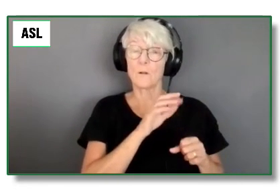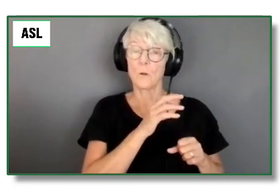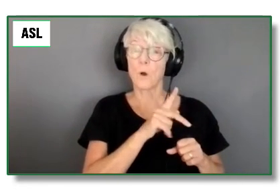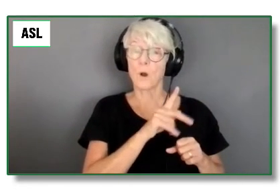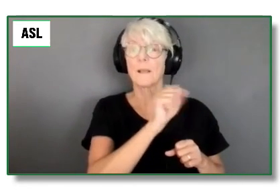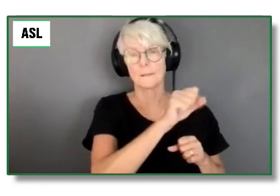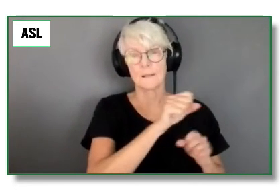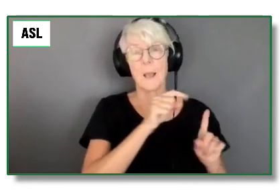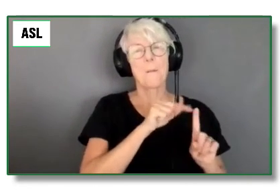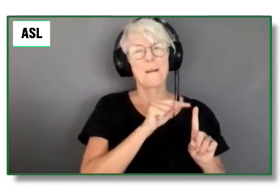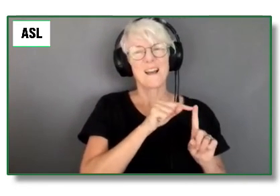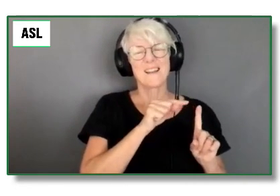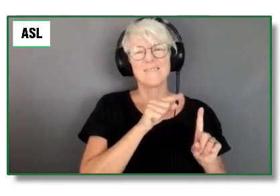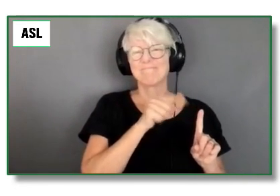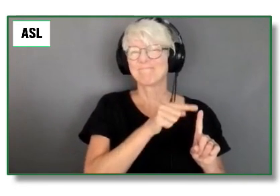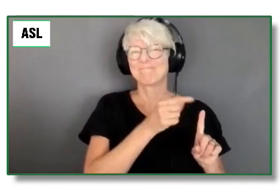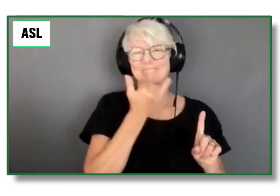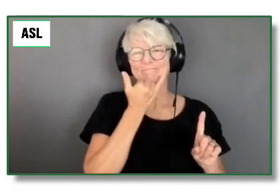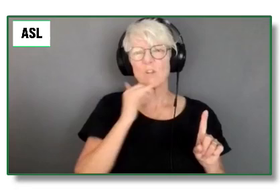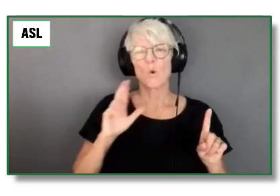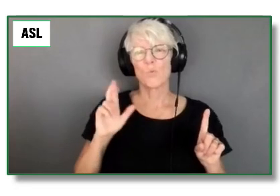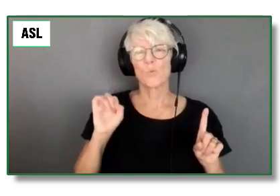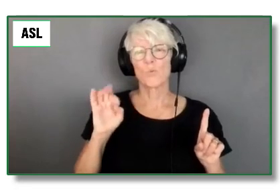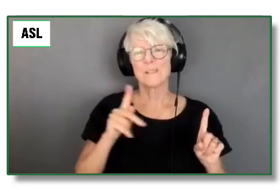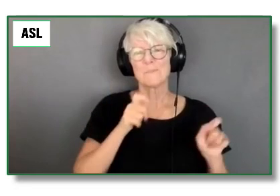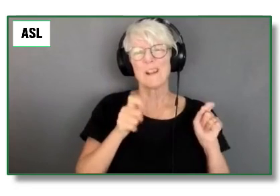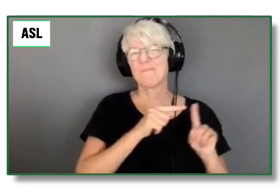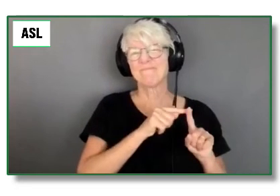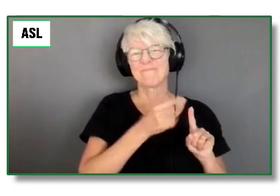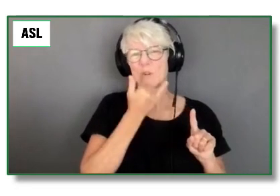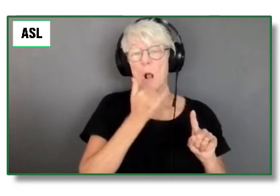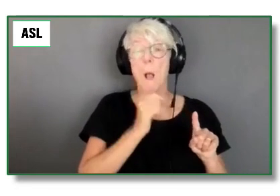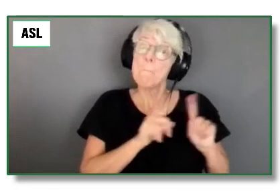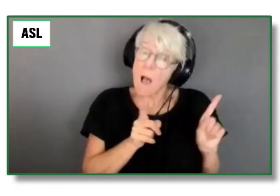but there is a way and they want you to make it a formal complaint instead of